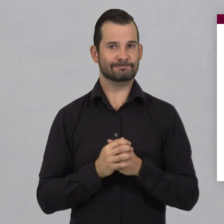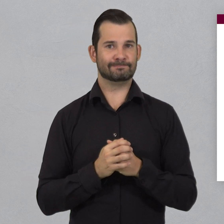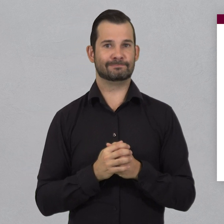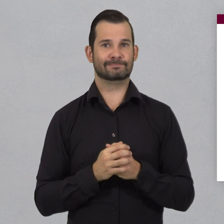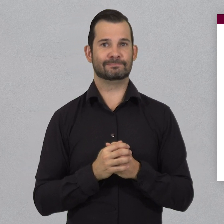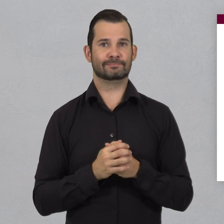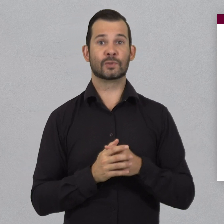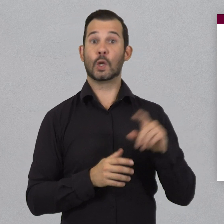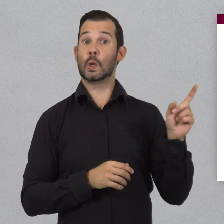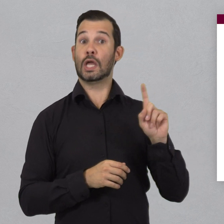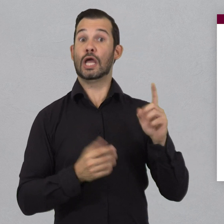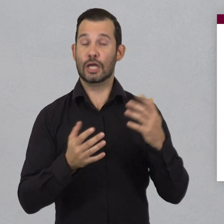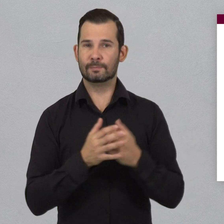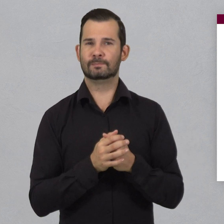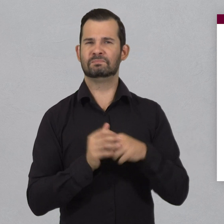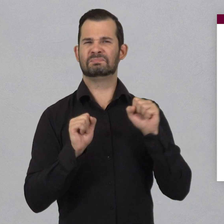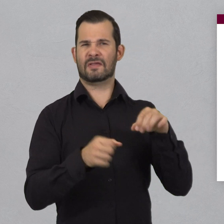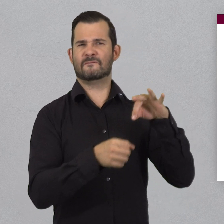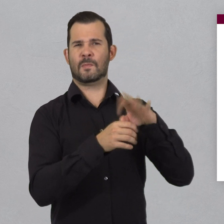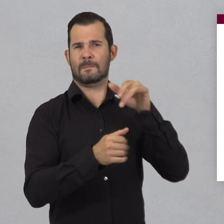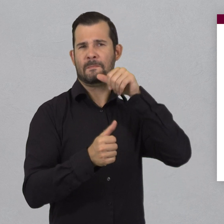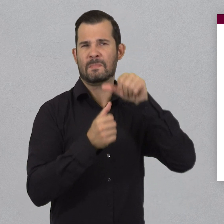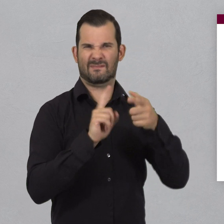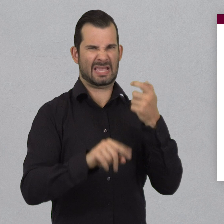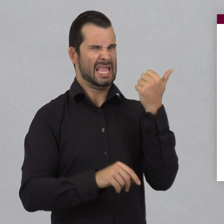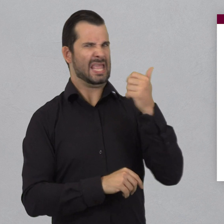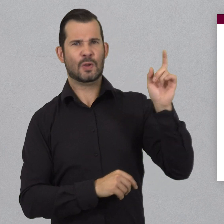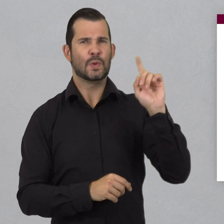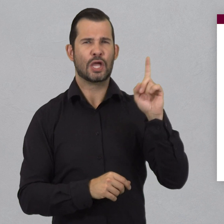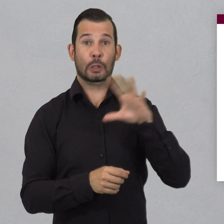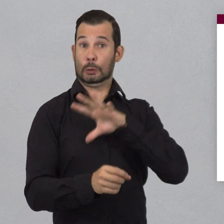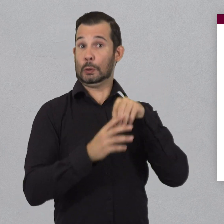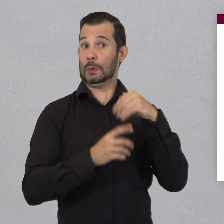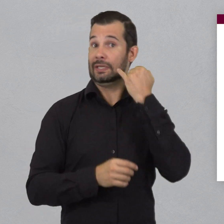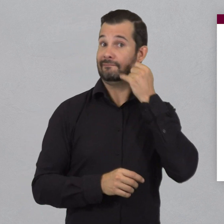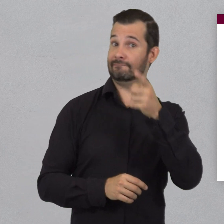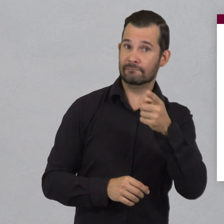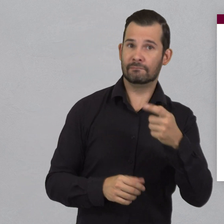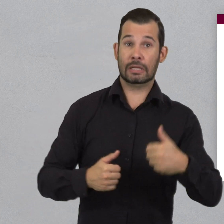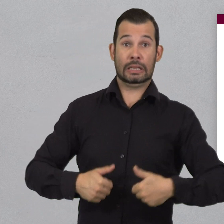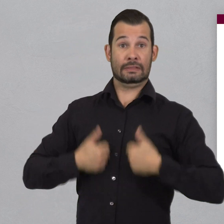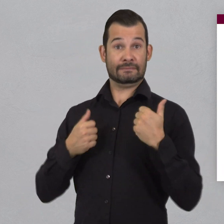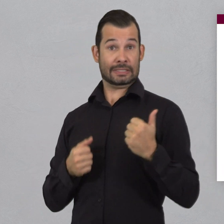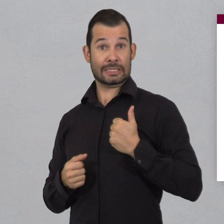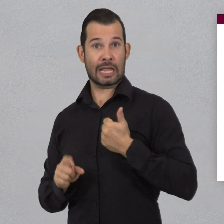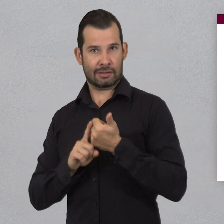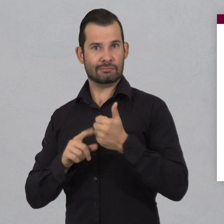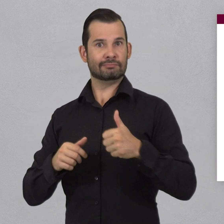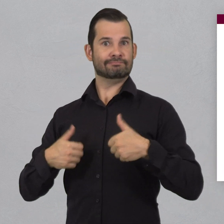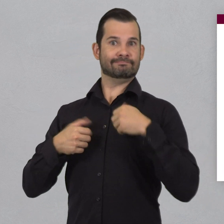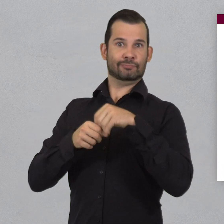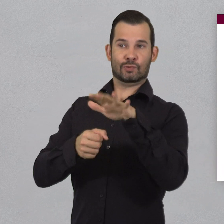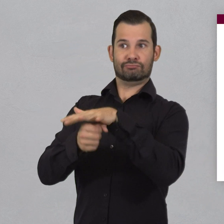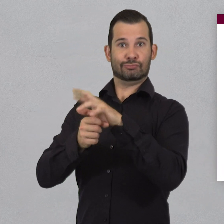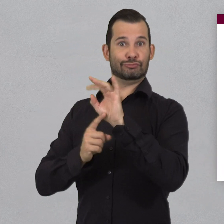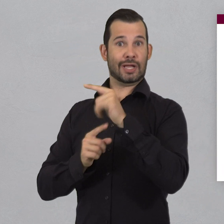Where You can vote by mail from anywhere, including if you: · Live in Canada and are in your riding,